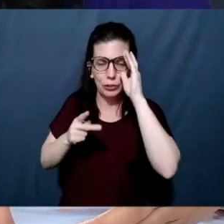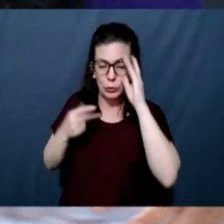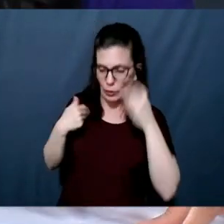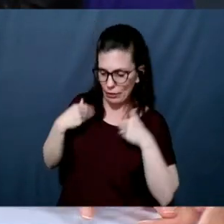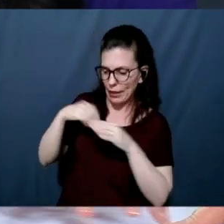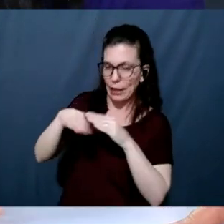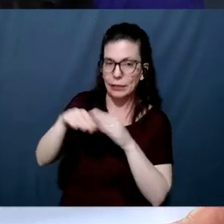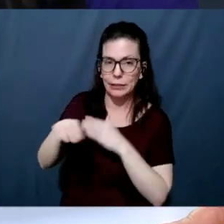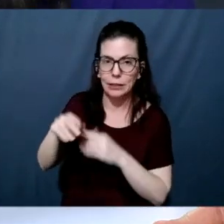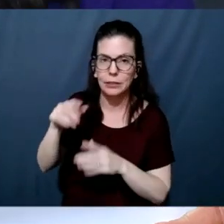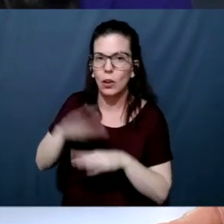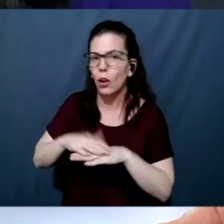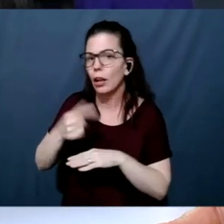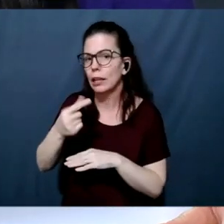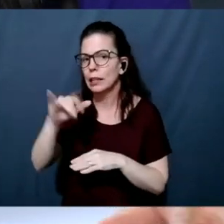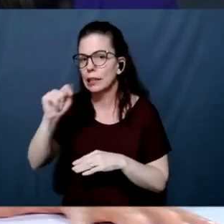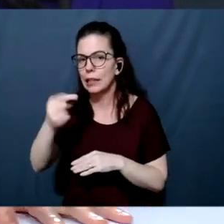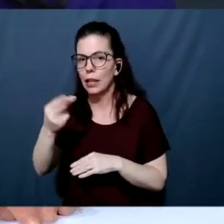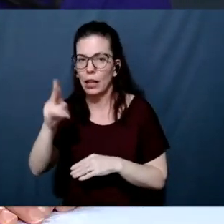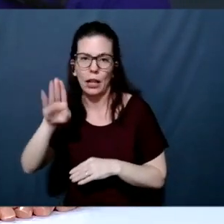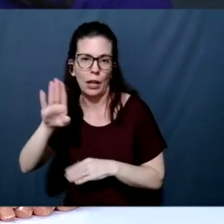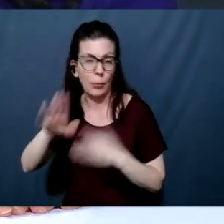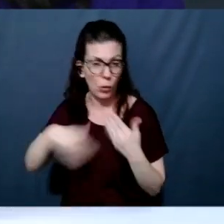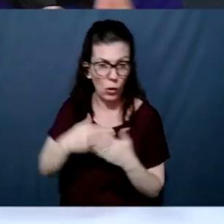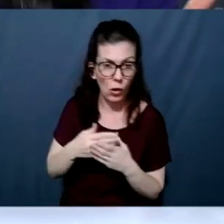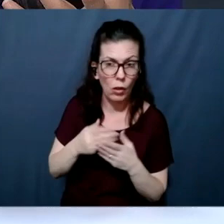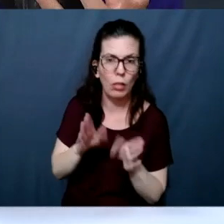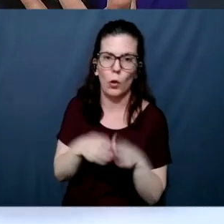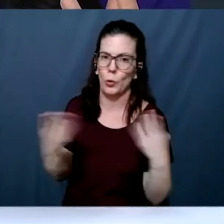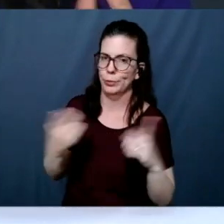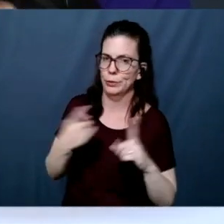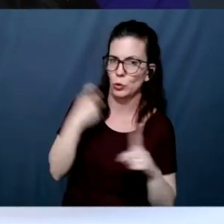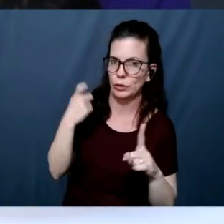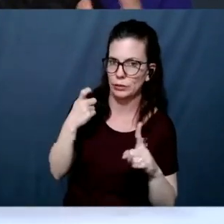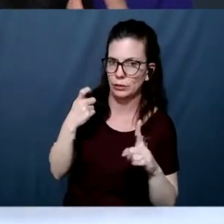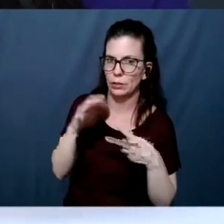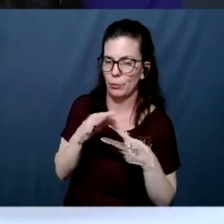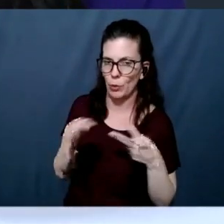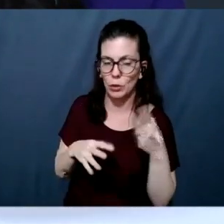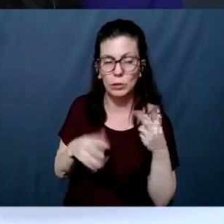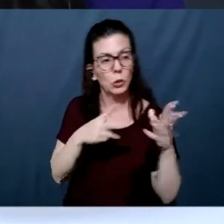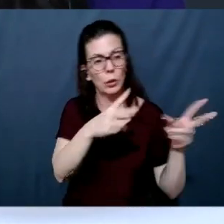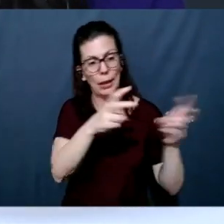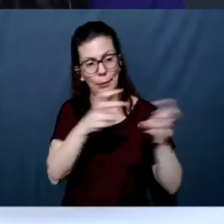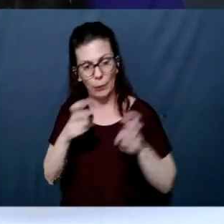So all these components are open source and people can pick them up, enhance them and just start using them.